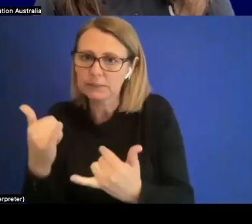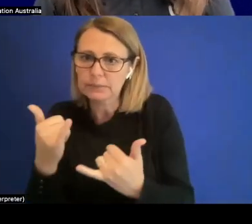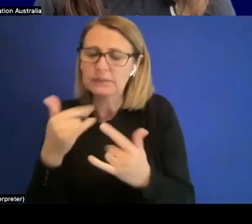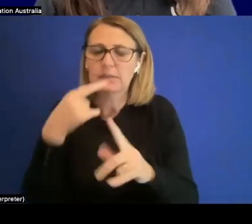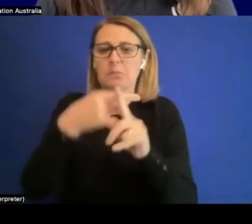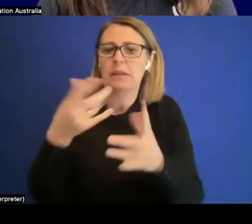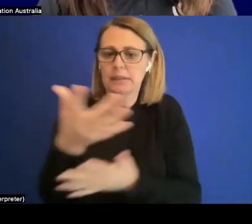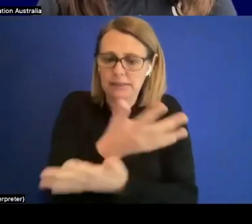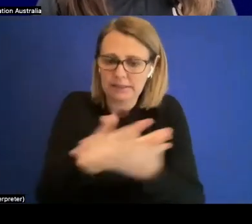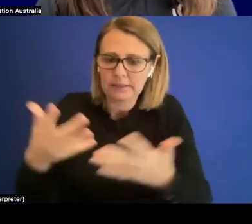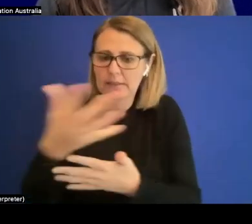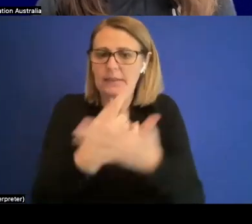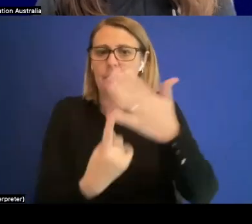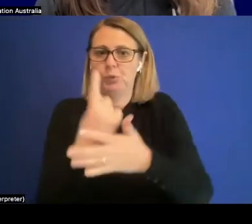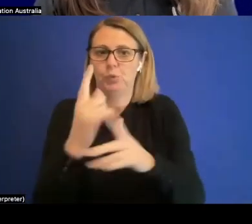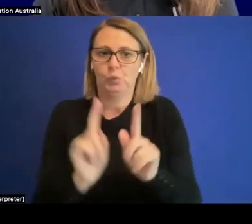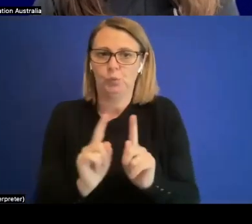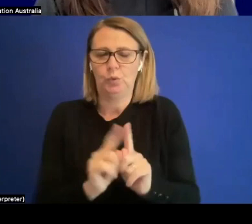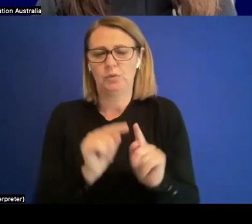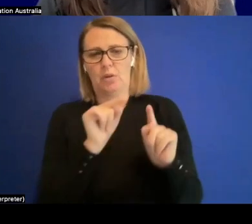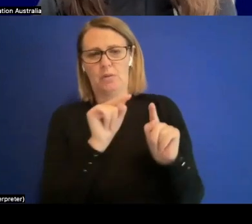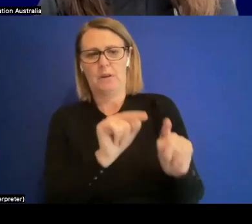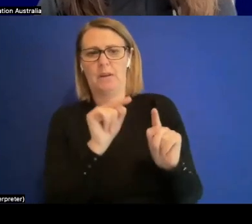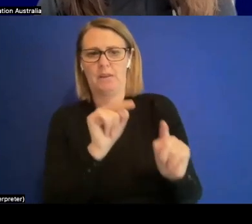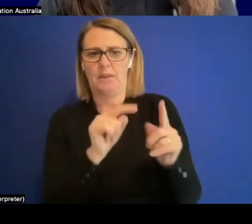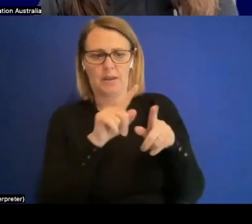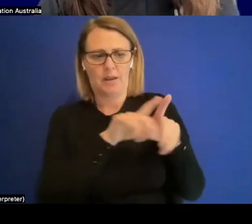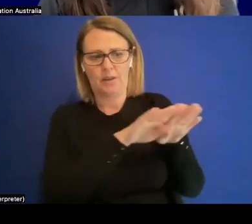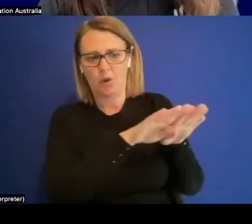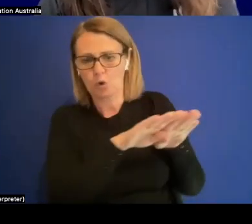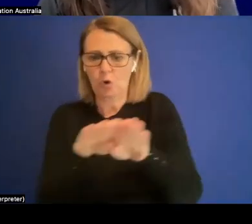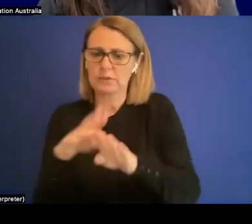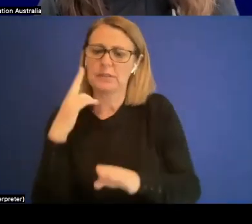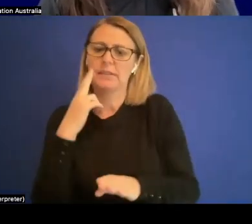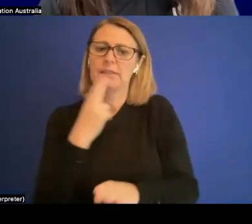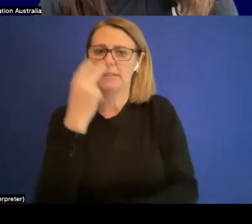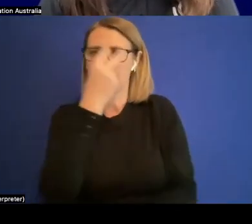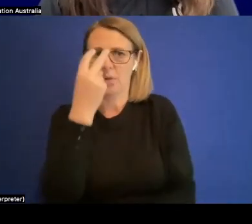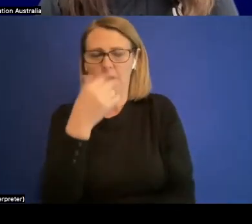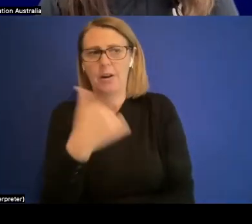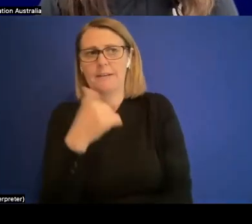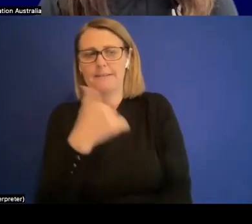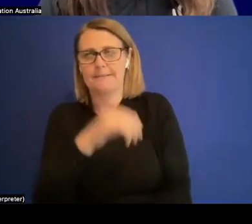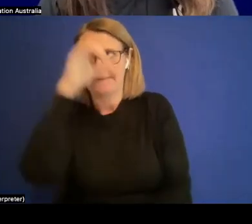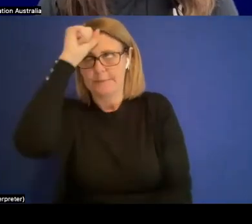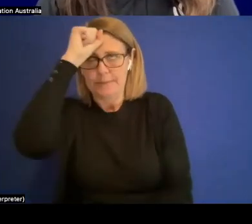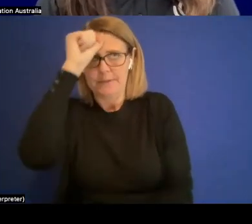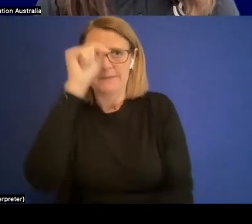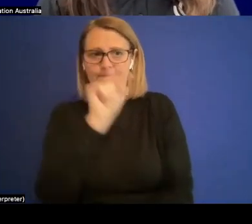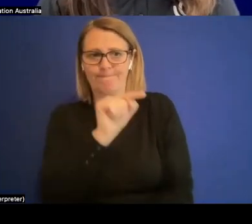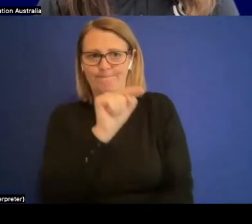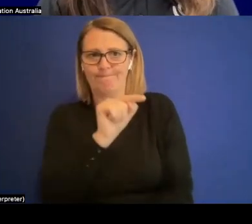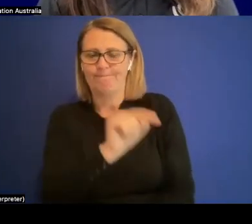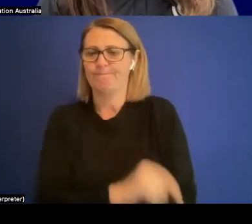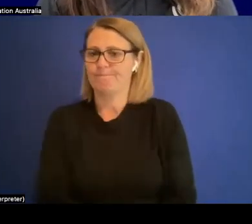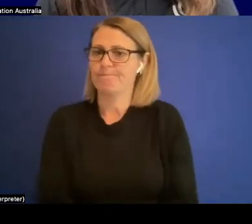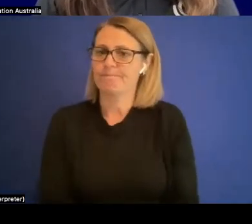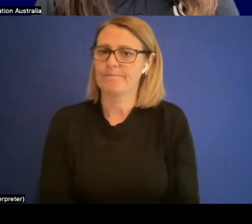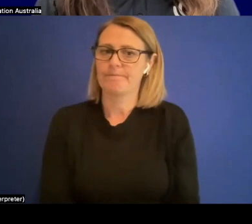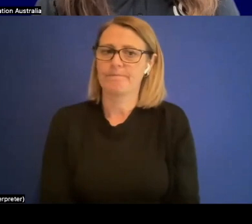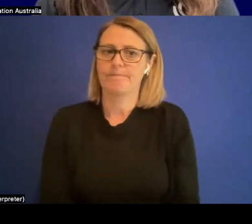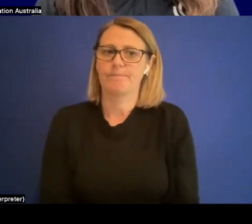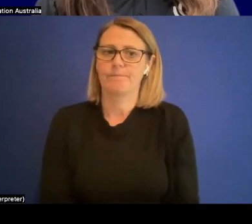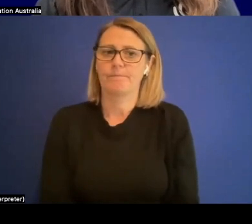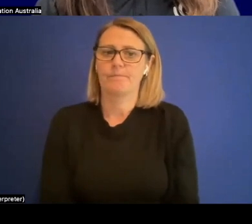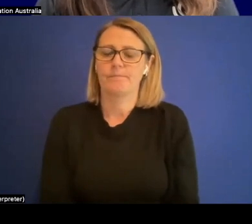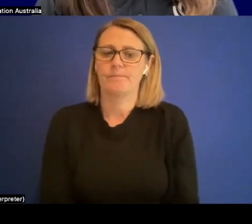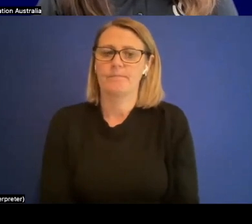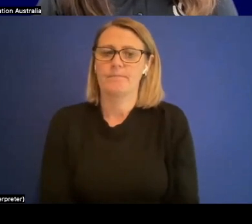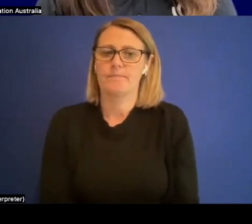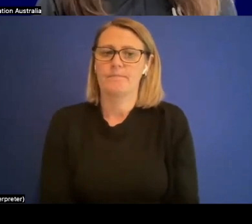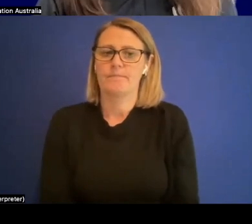goes on, so they're, I guess, the constant deafblind reminder in the team. They have a